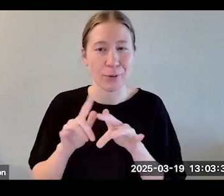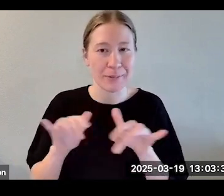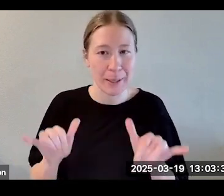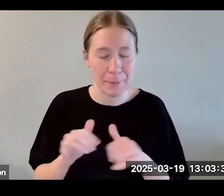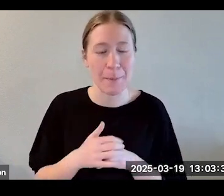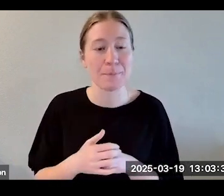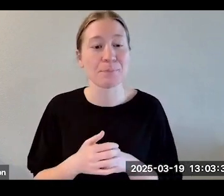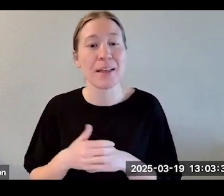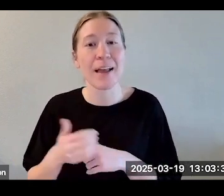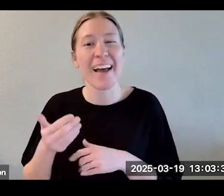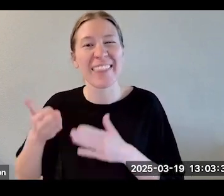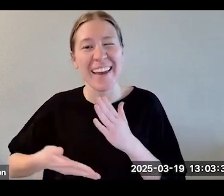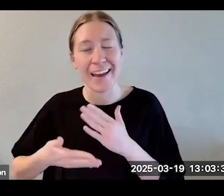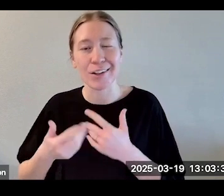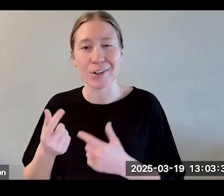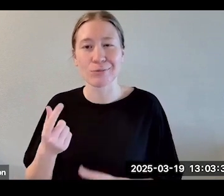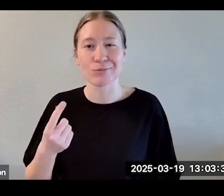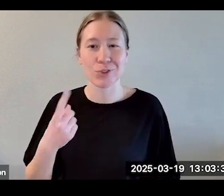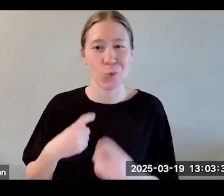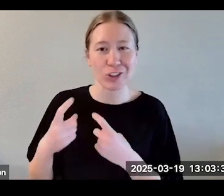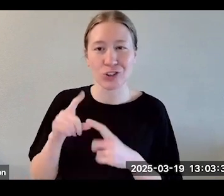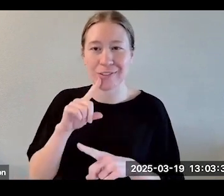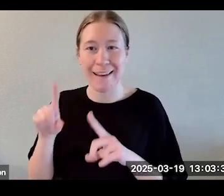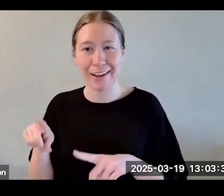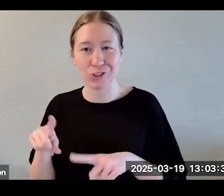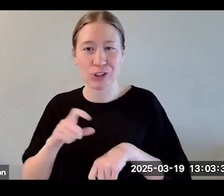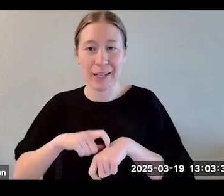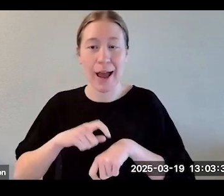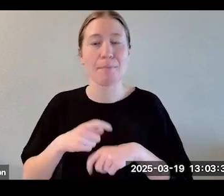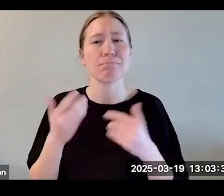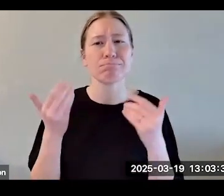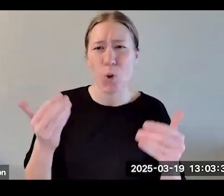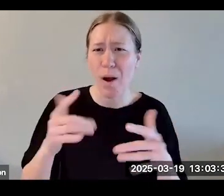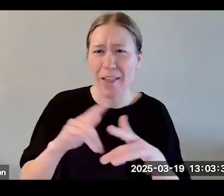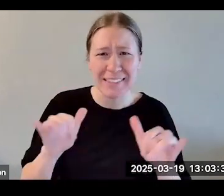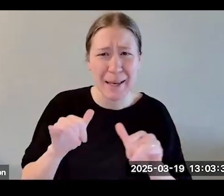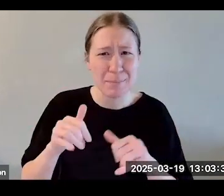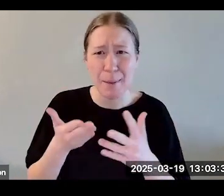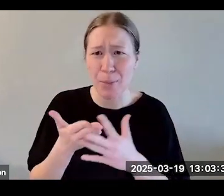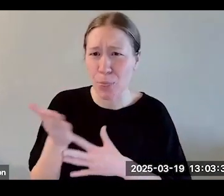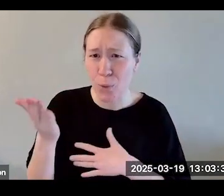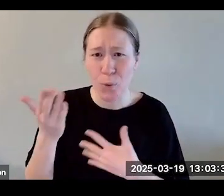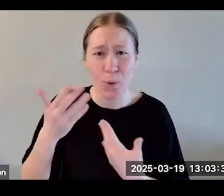But please do feel free to use the Q&A feature throughout the presentation. We don't want you to lose your question